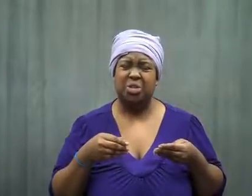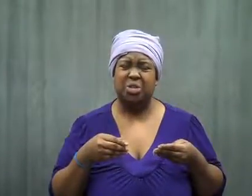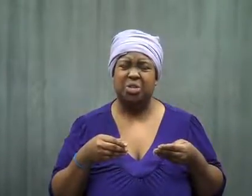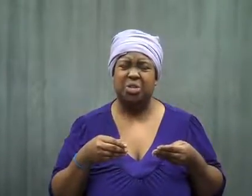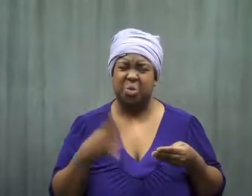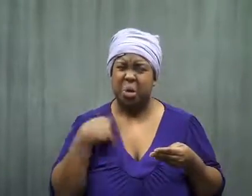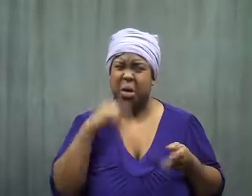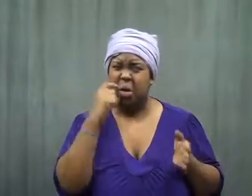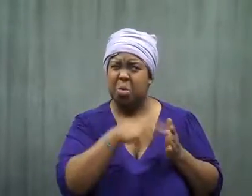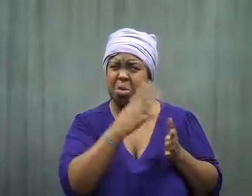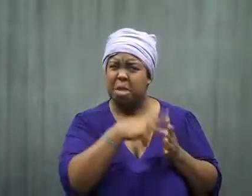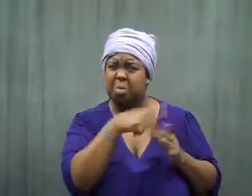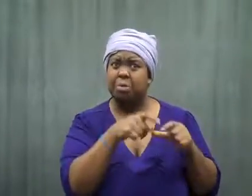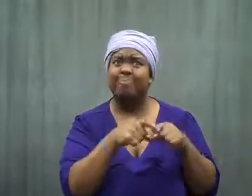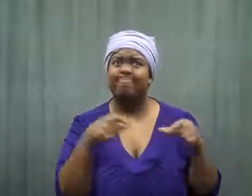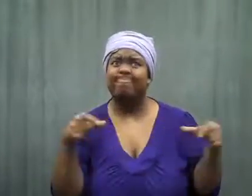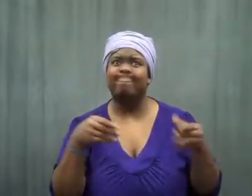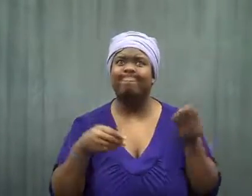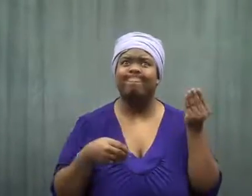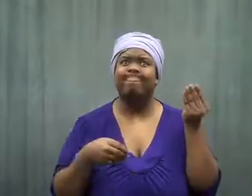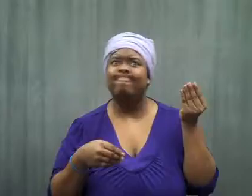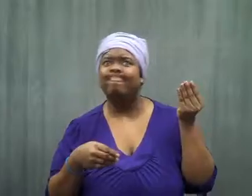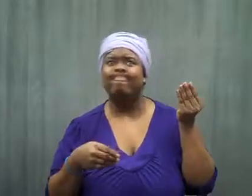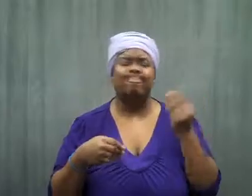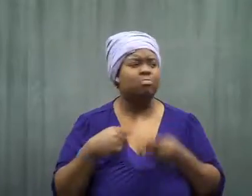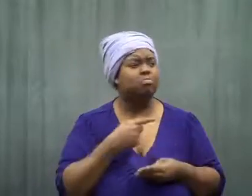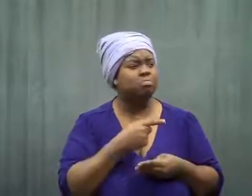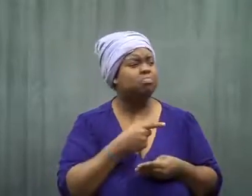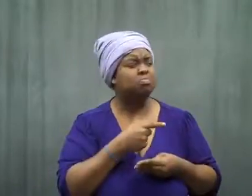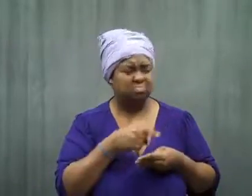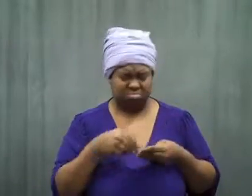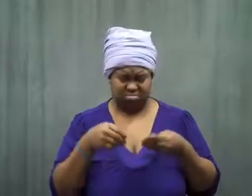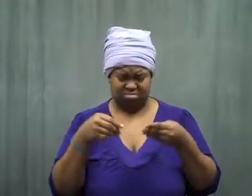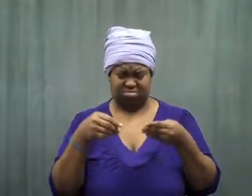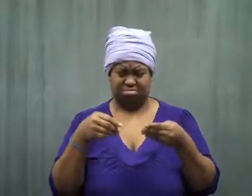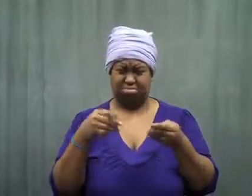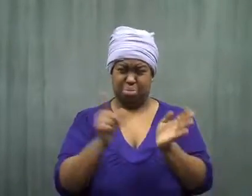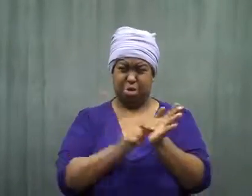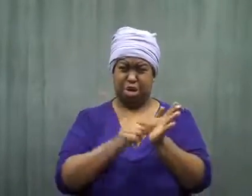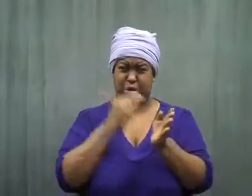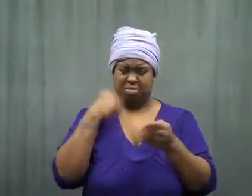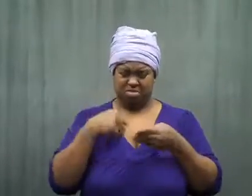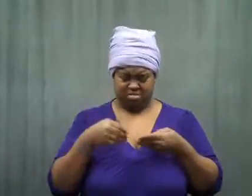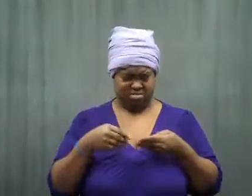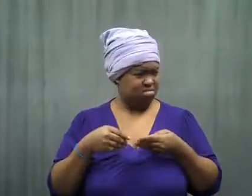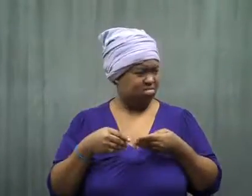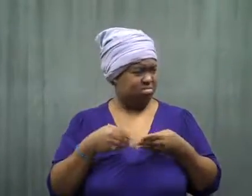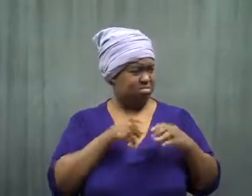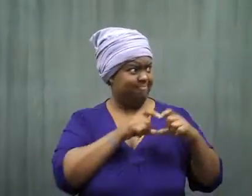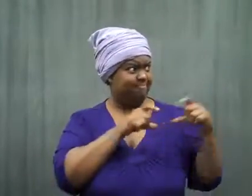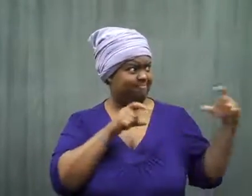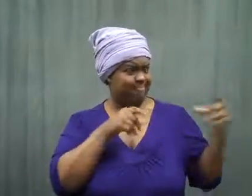I saw some other people holding printed tickets.